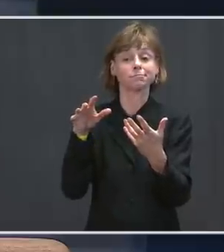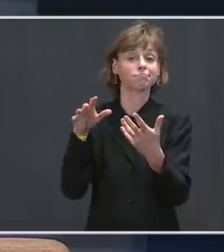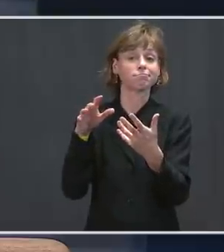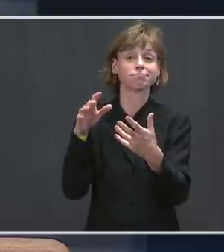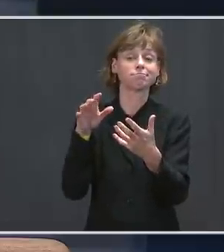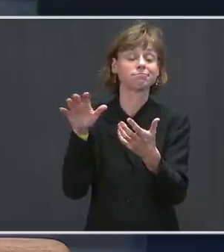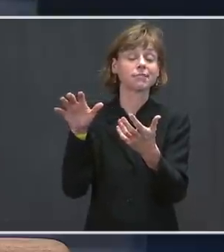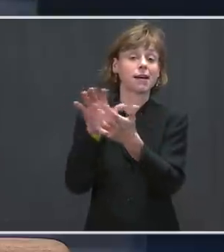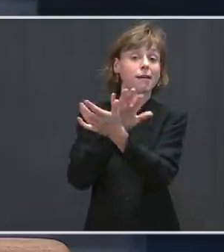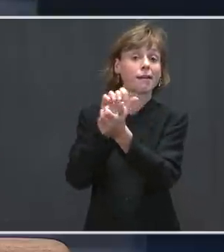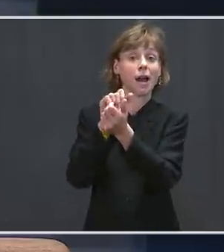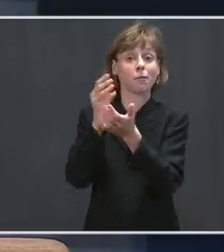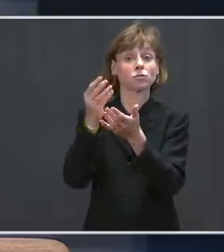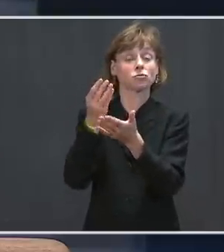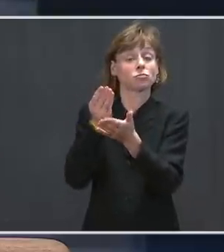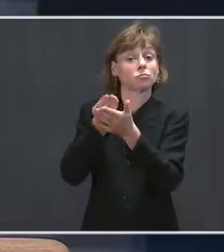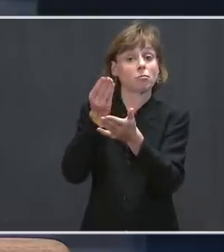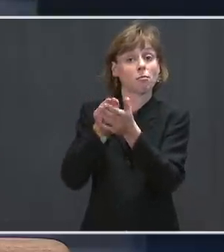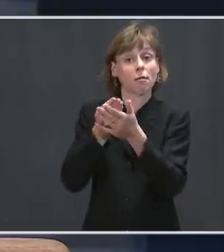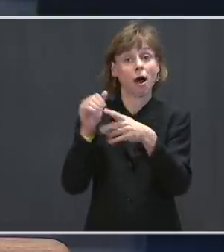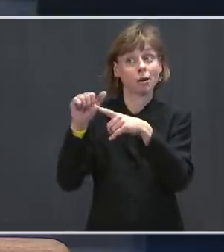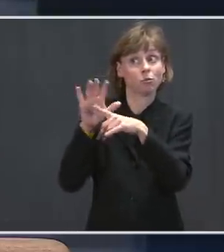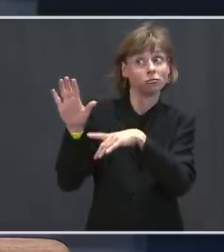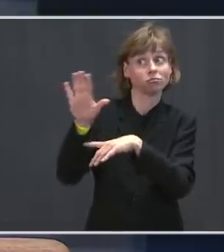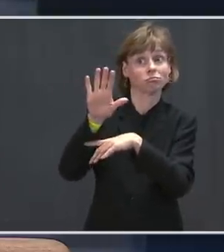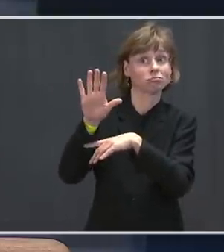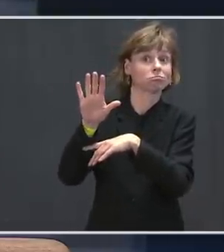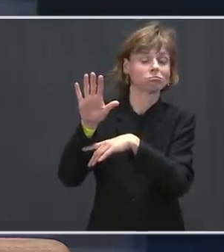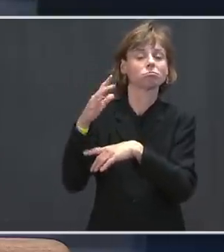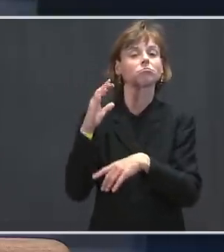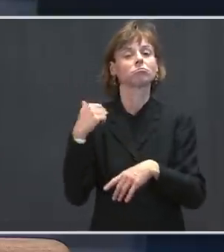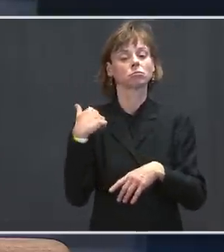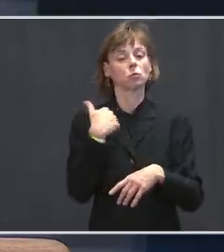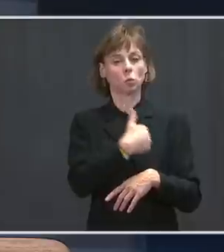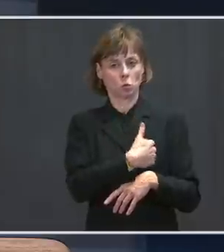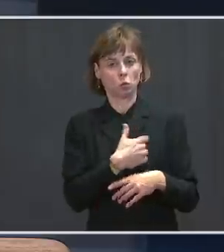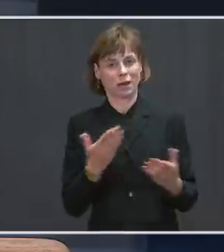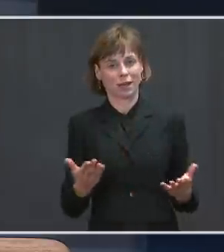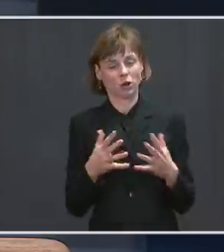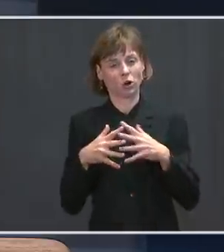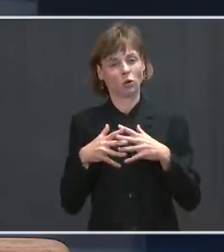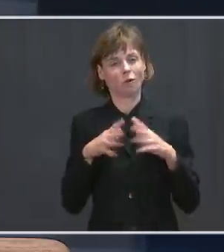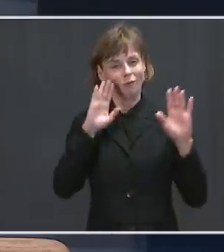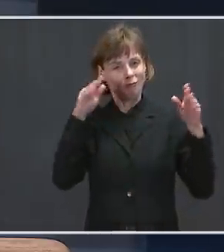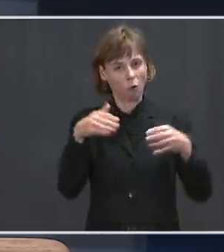our priorities in the trade space will be about the American worker. But it's about much more than that,